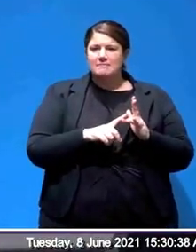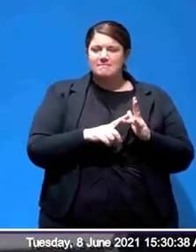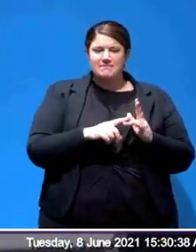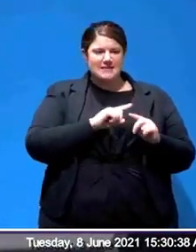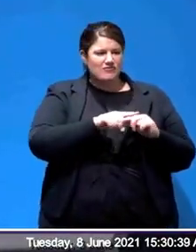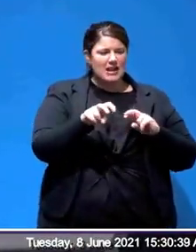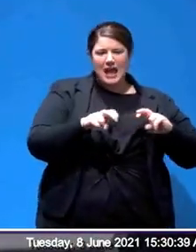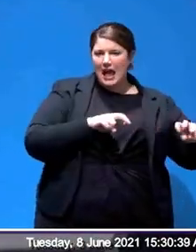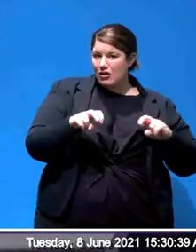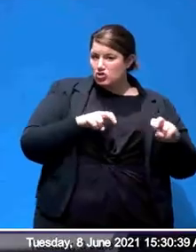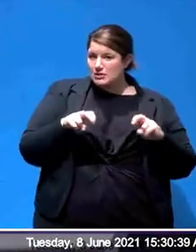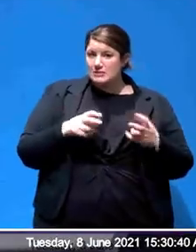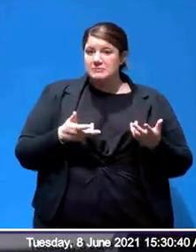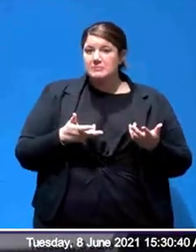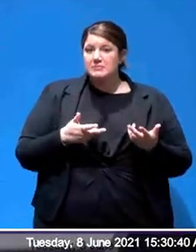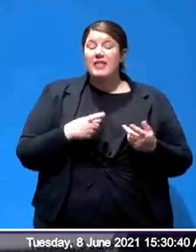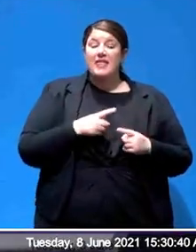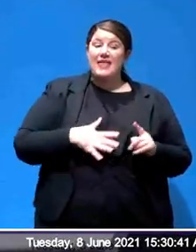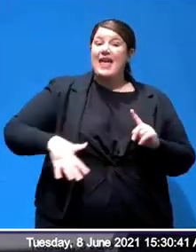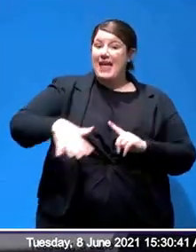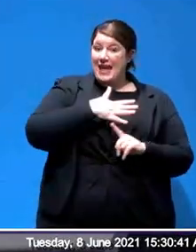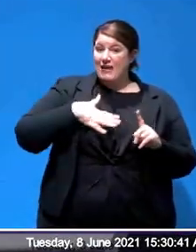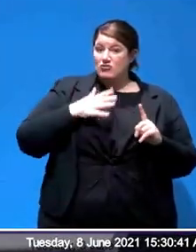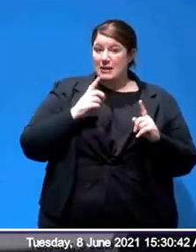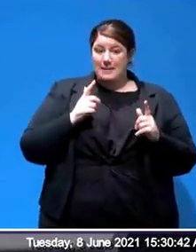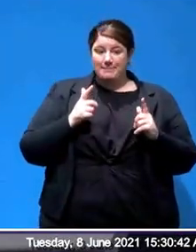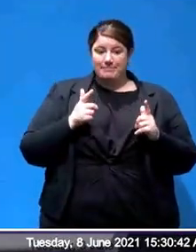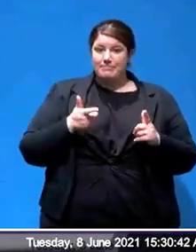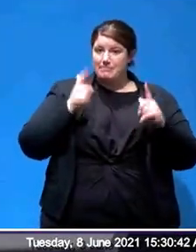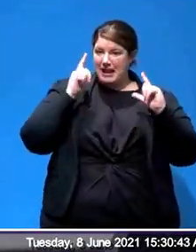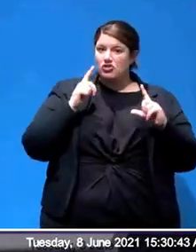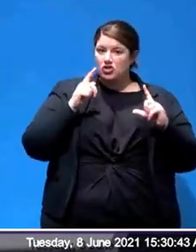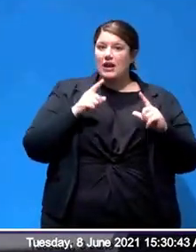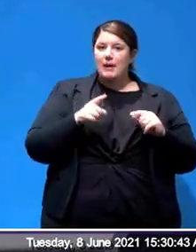the expectation of the Area Manager to close those RiskMans off.